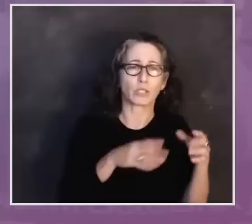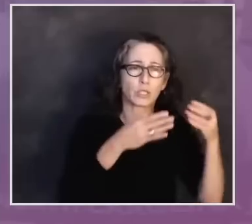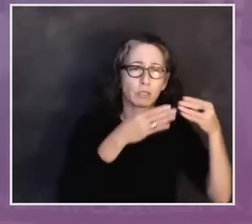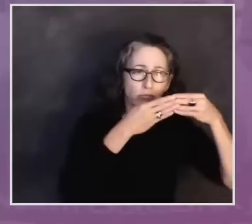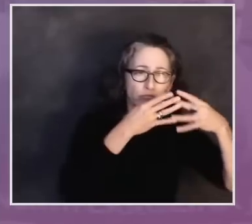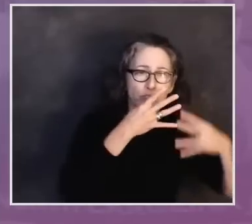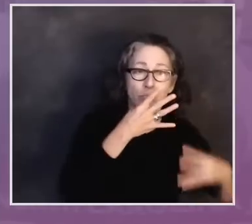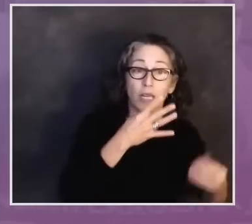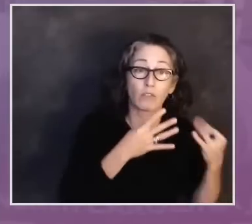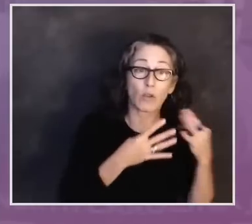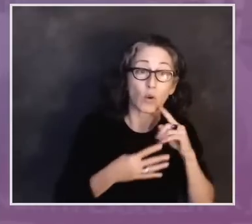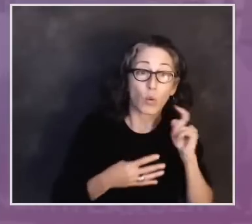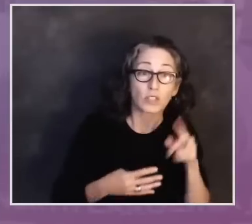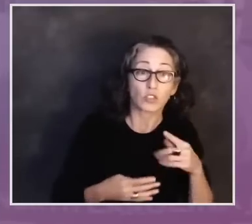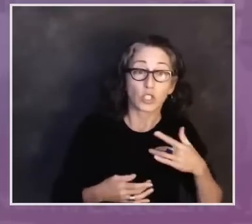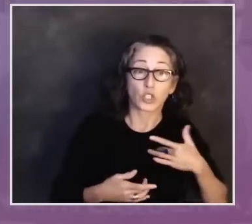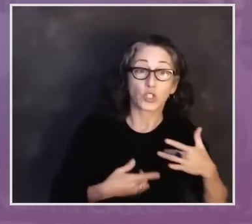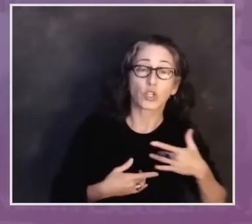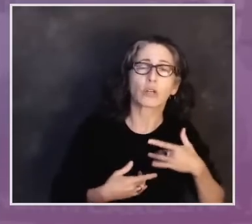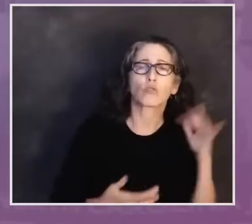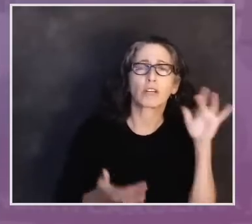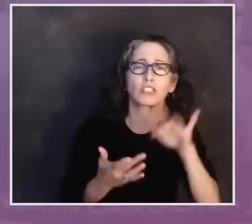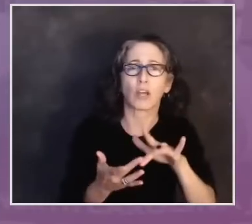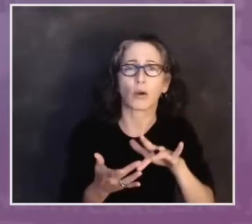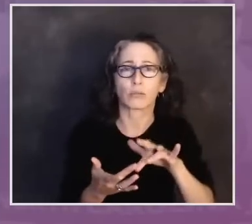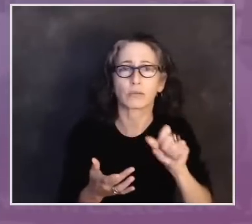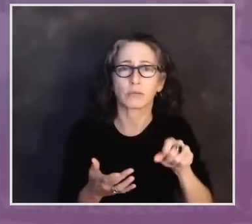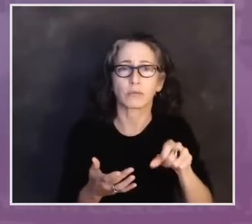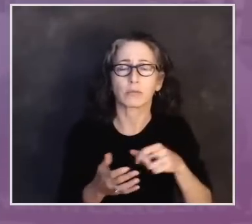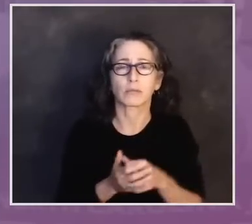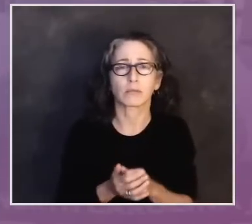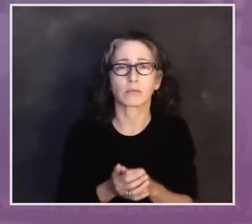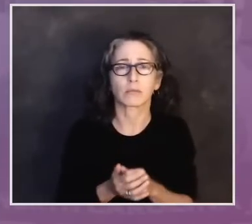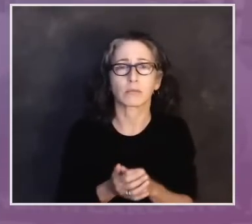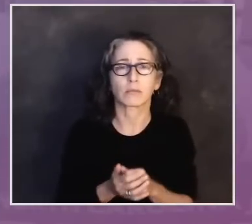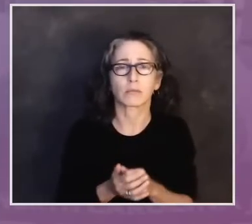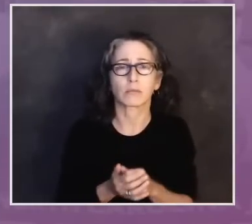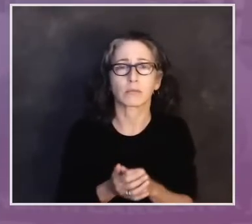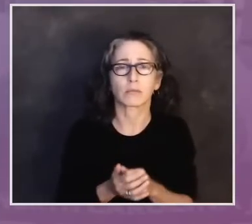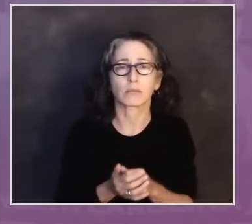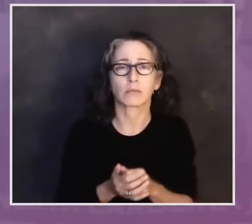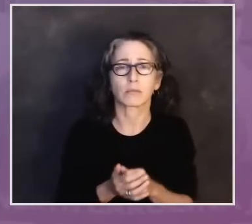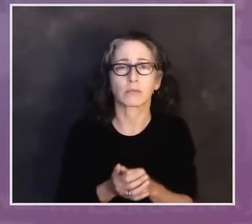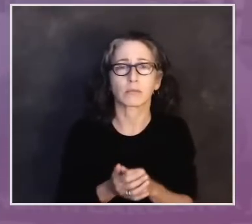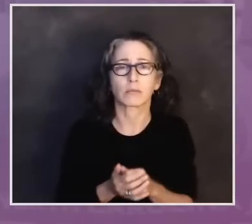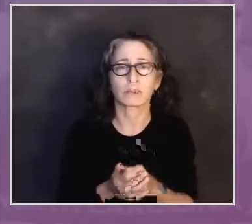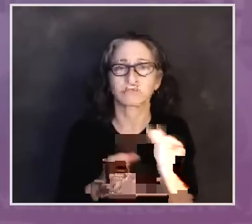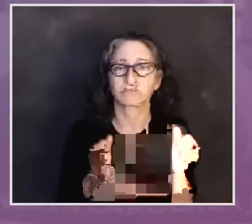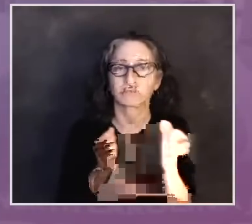AND SPANISH AND MANY, MANY OTHER LANGUAGES.